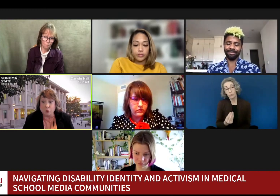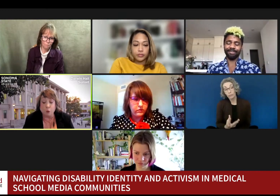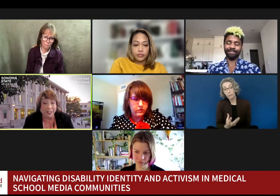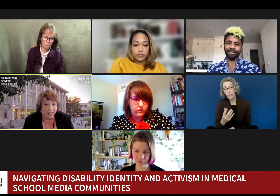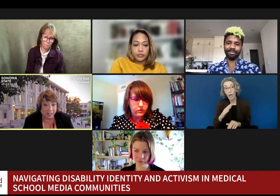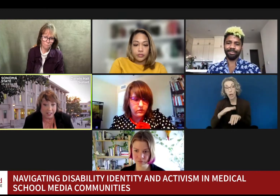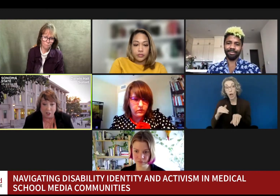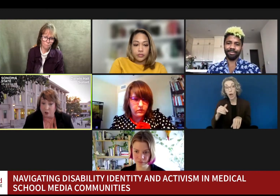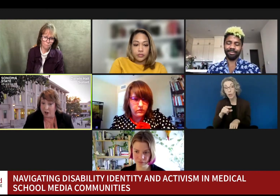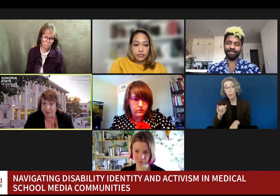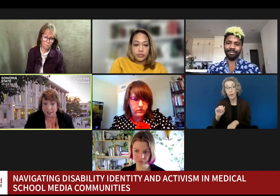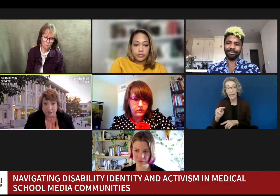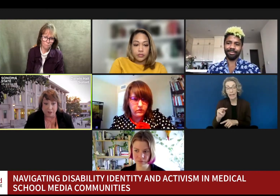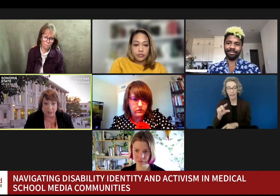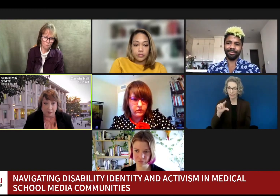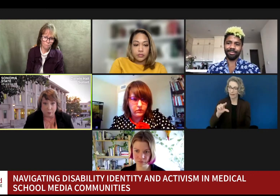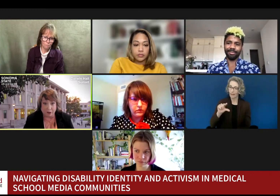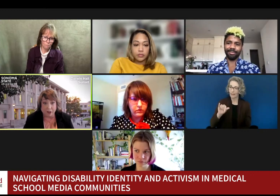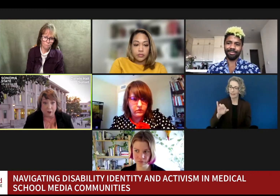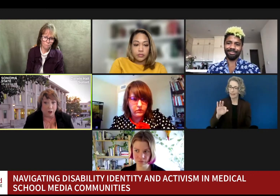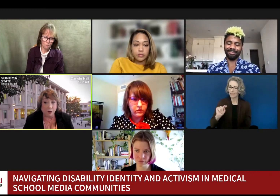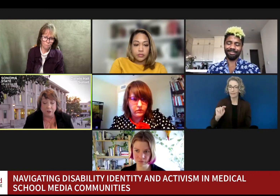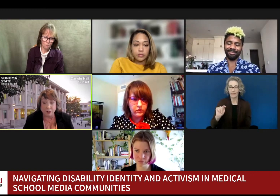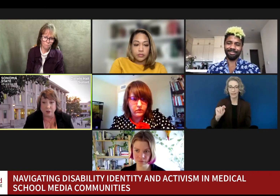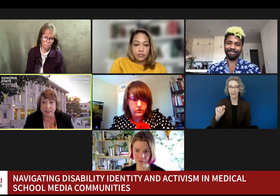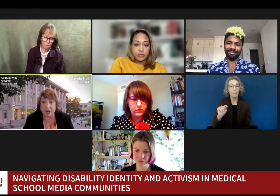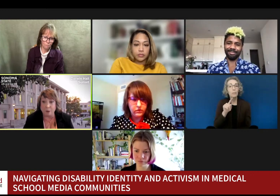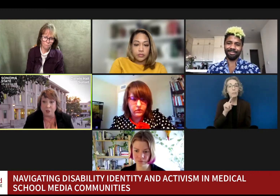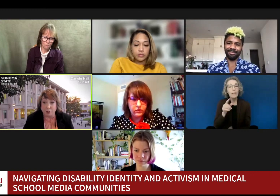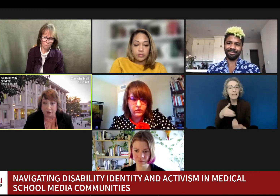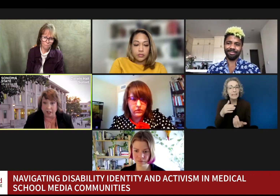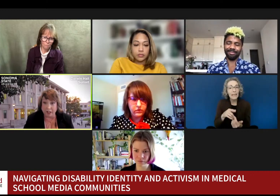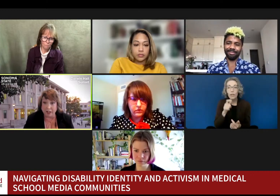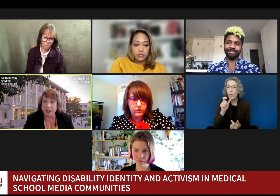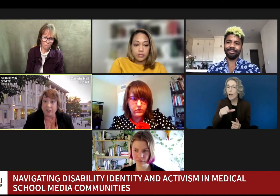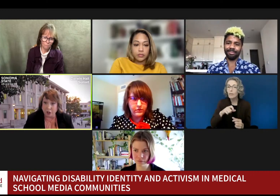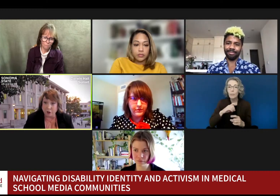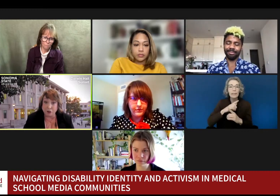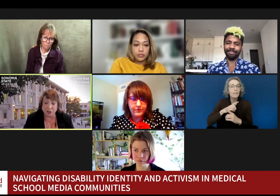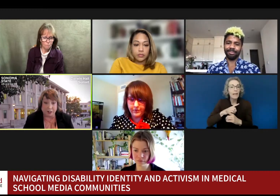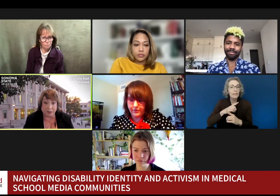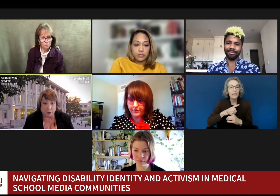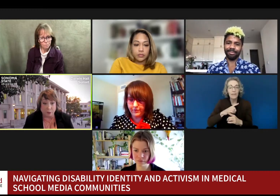you don't have to get defensive about it. All you have to do is say I'm sorry, thank you for sharing that with me,